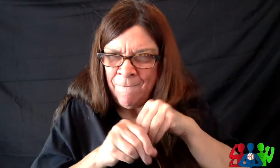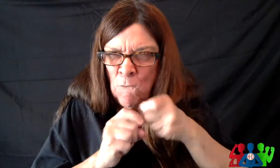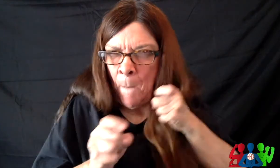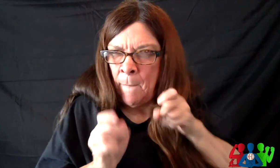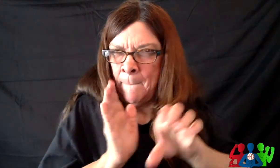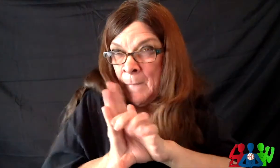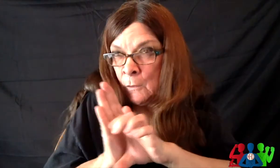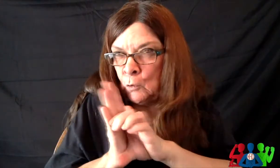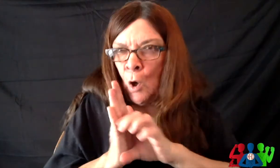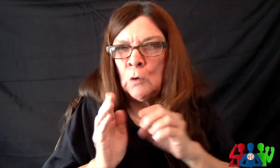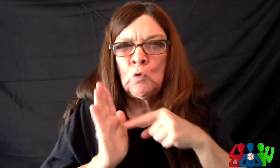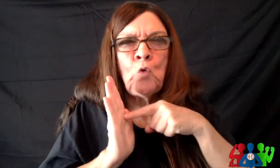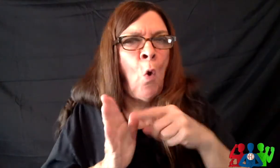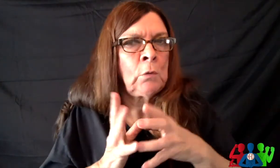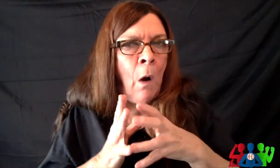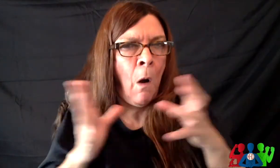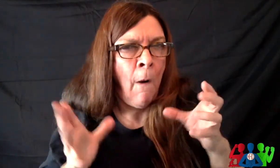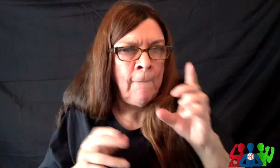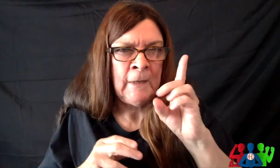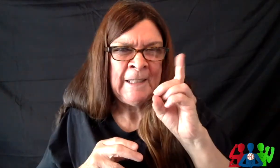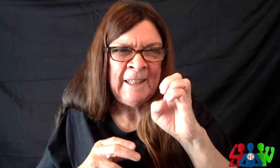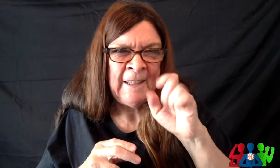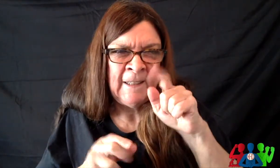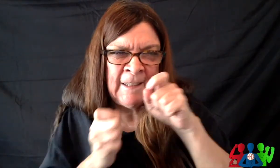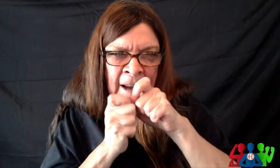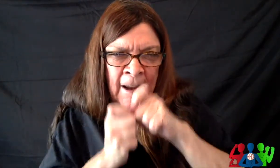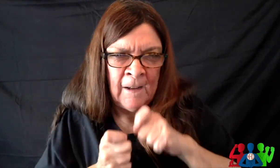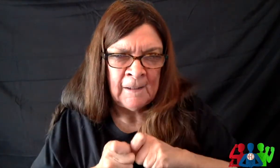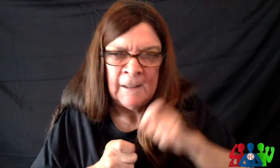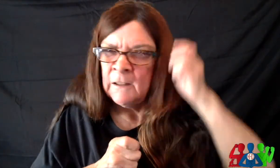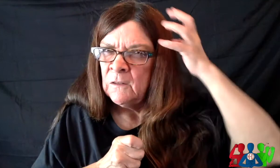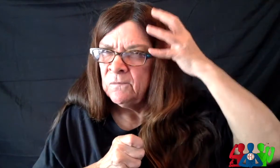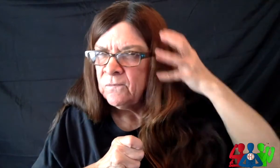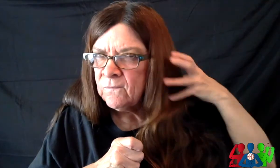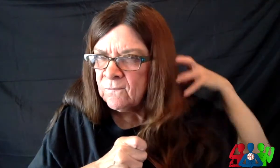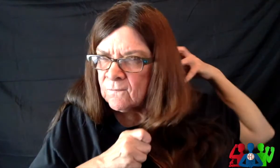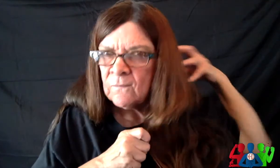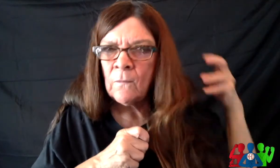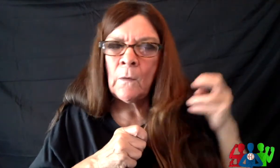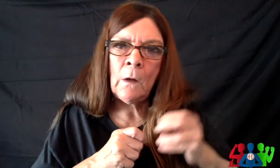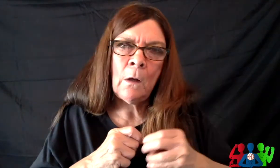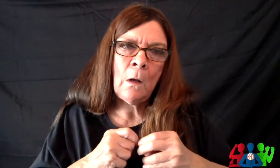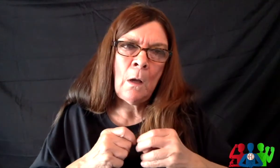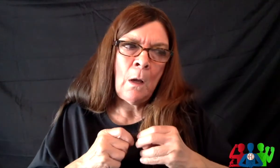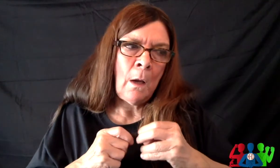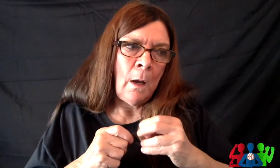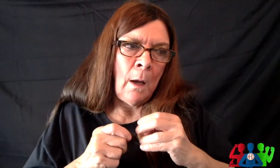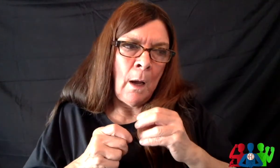jewelry, and her hair was always in a bun. So from those pictures I gleaned a lot of details as to